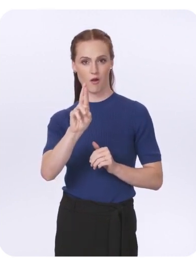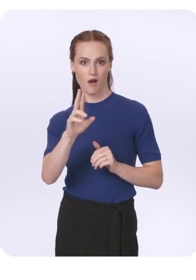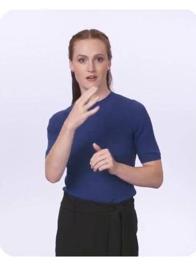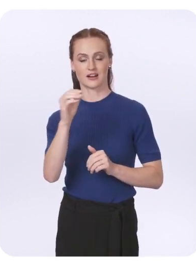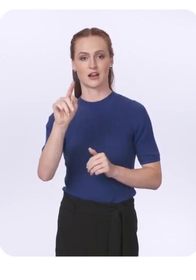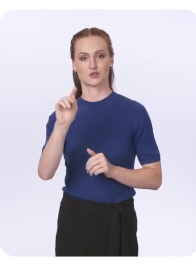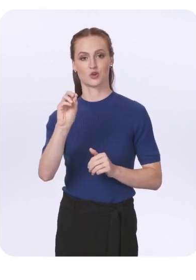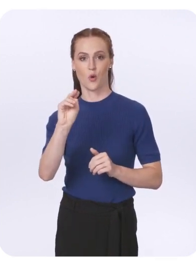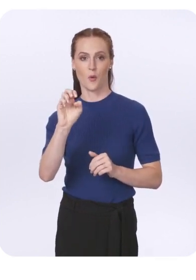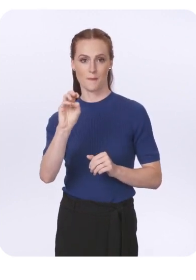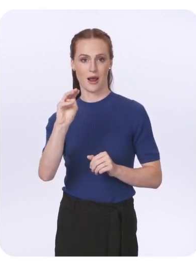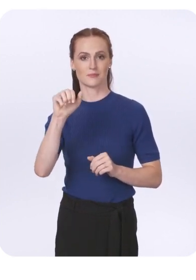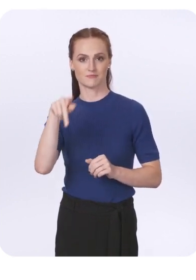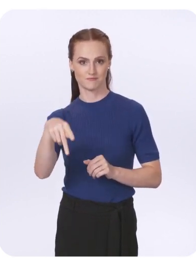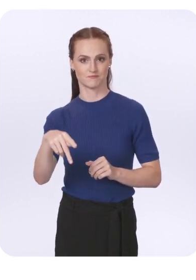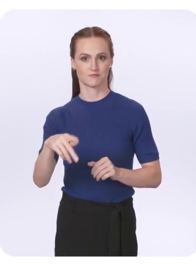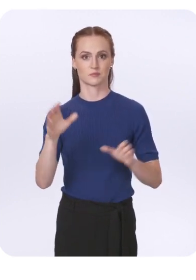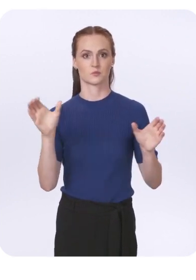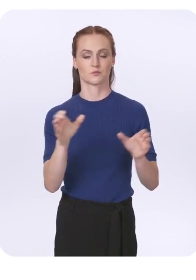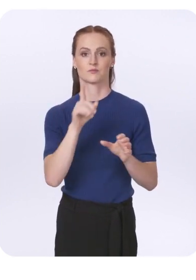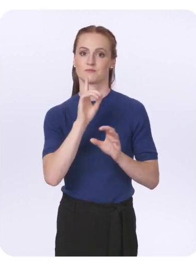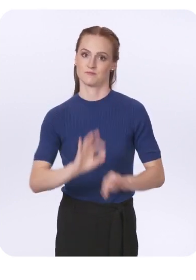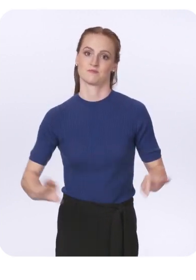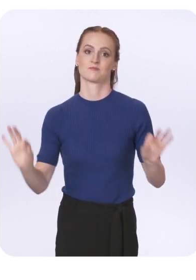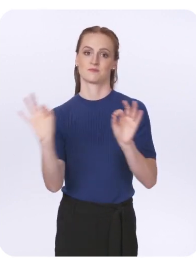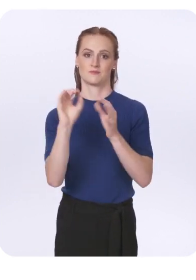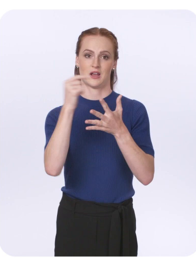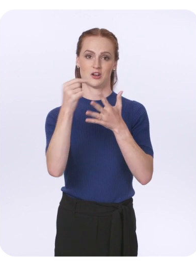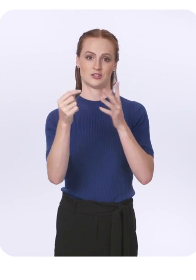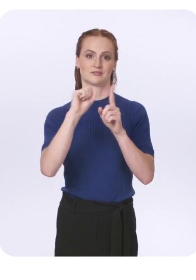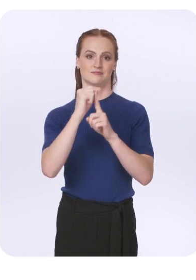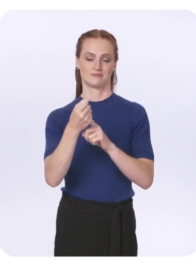Performance matters tremendously in these use cases because the GPU